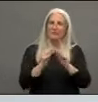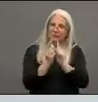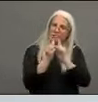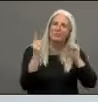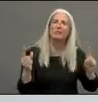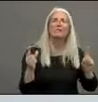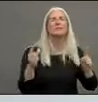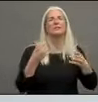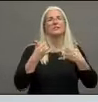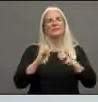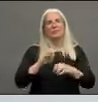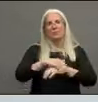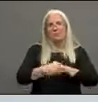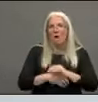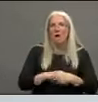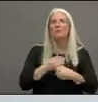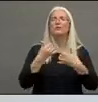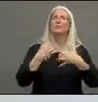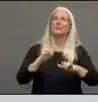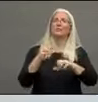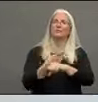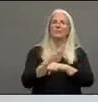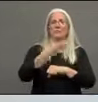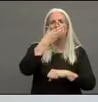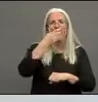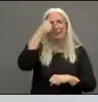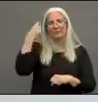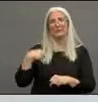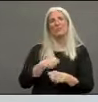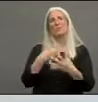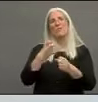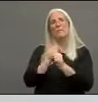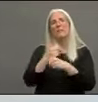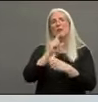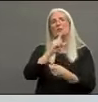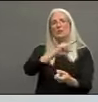the numbers to go down. We discussed in our—this morning—that we